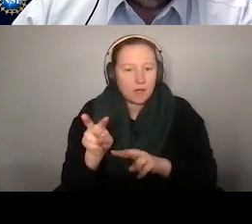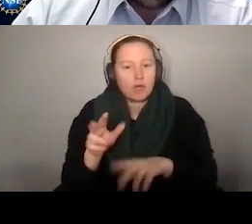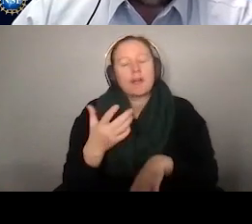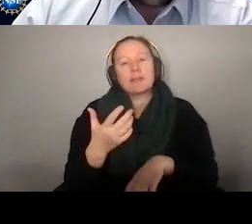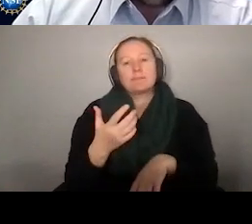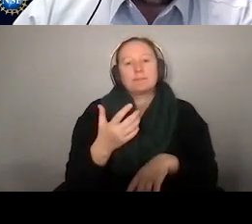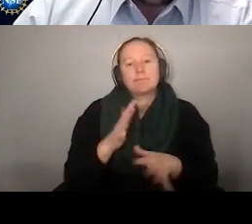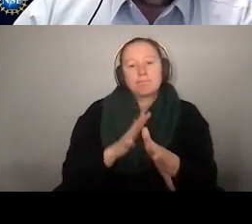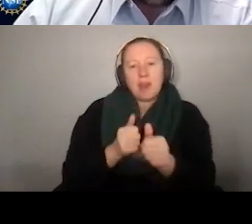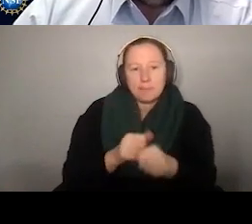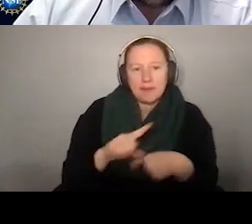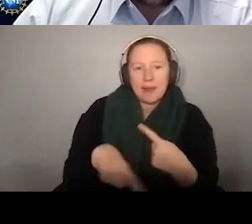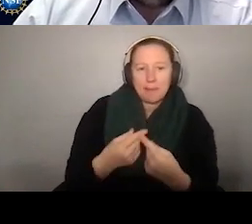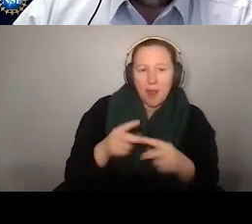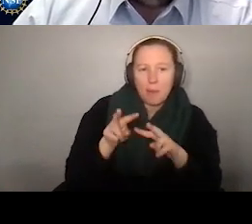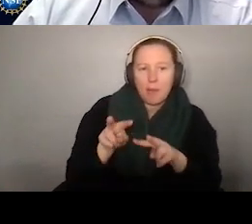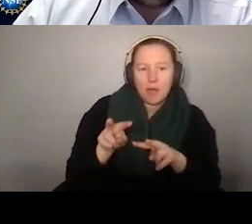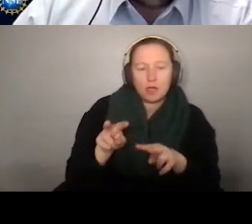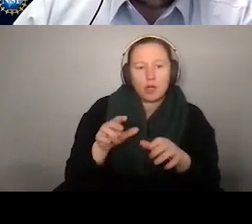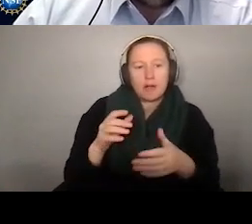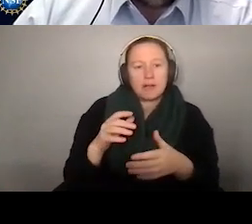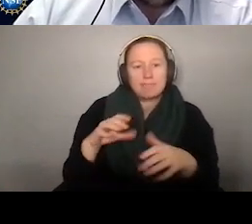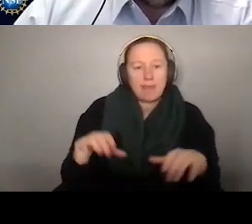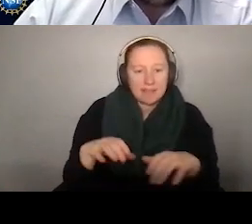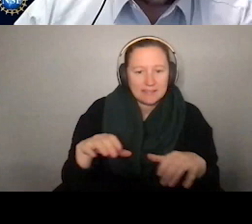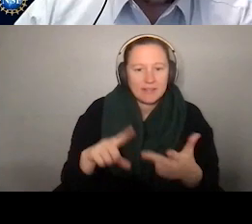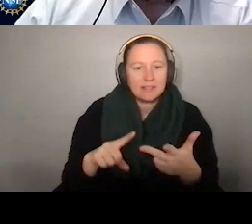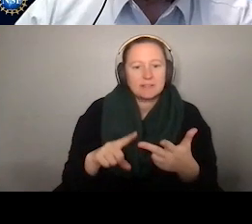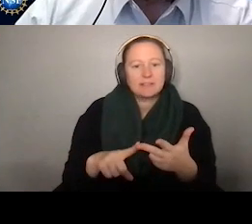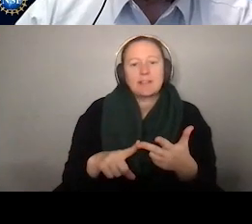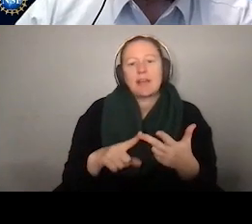and finally spotlight our newest award monitoring courtesy Notification.